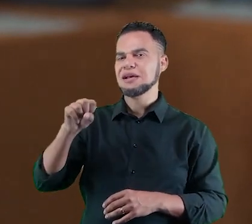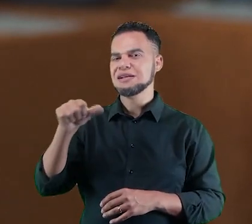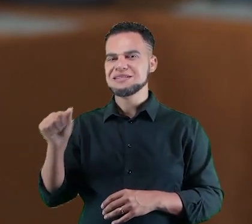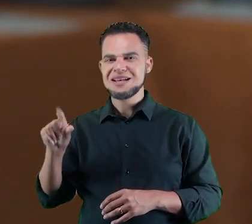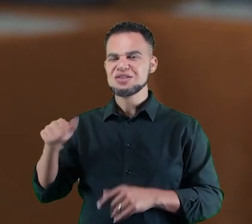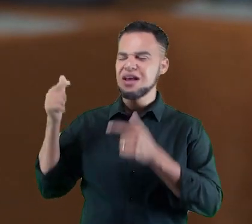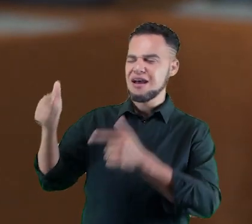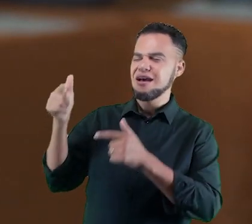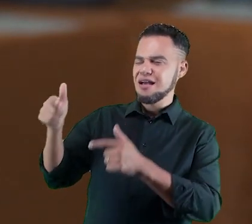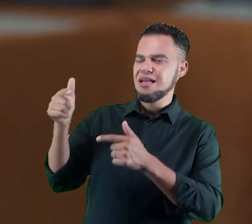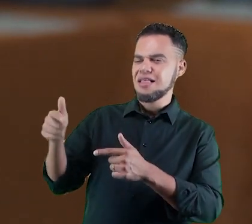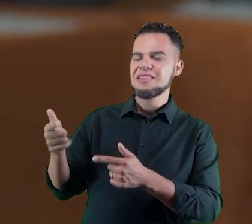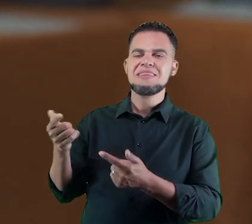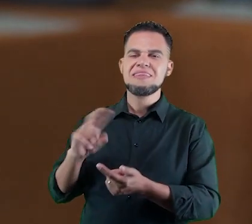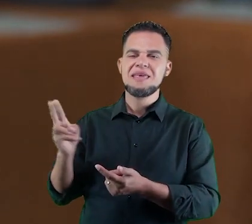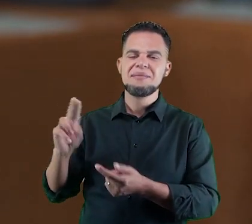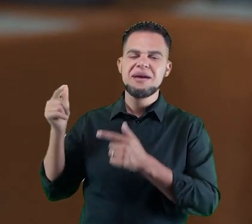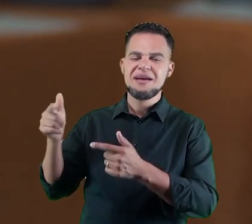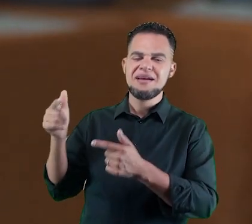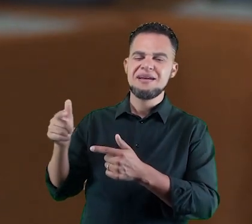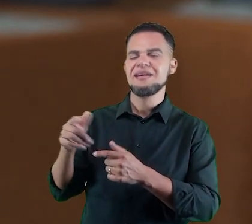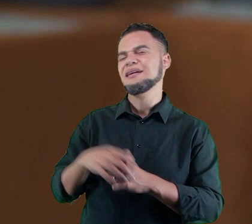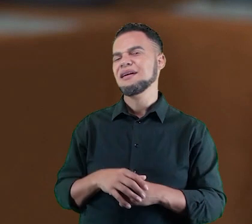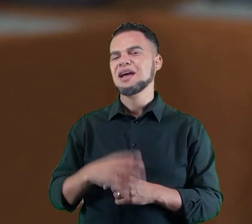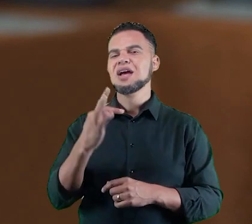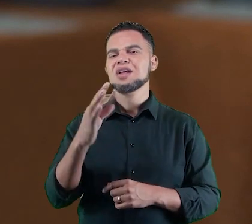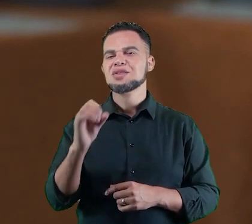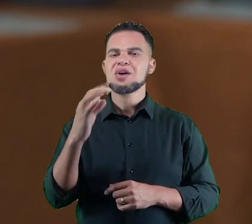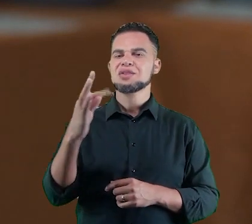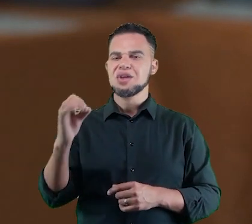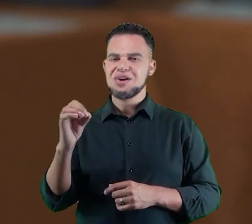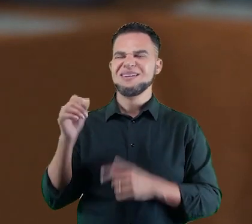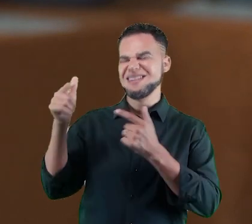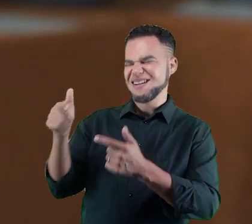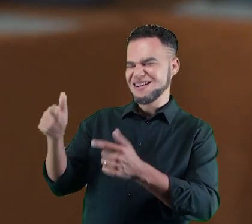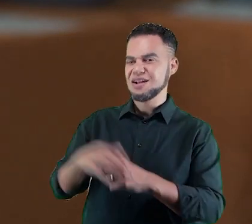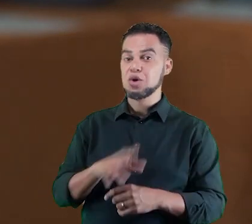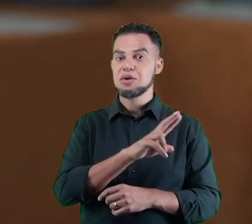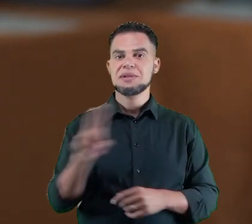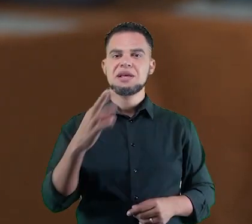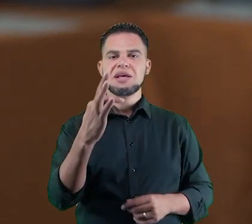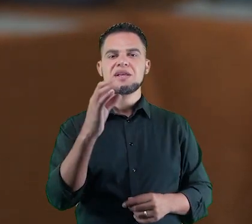We call him by his nickname, right? We call him by his nickname Totó...